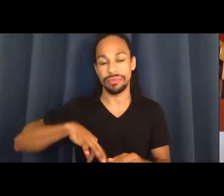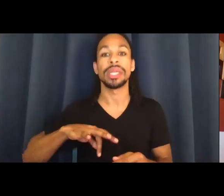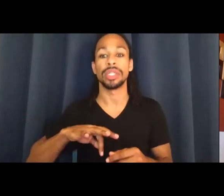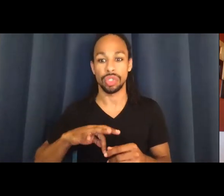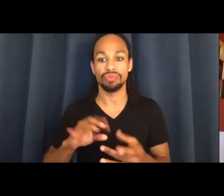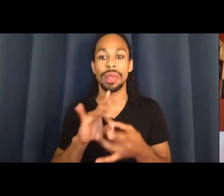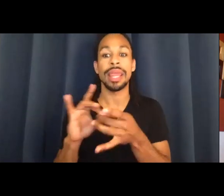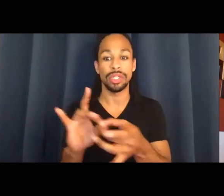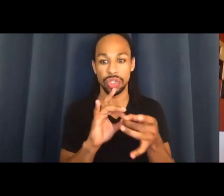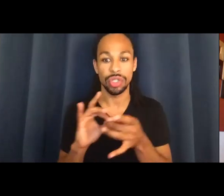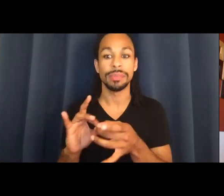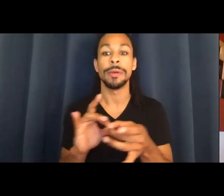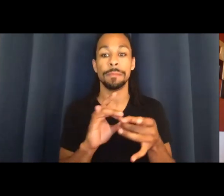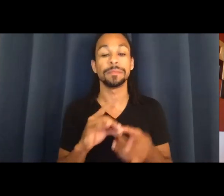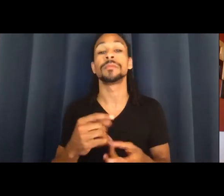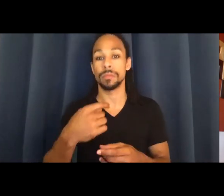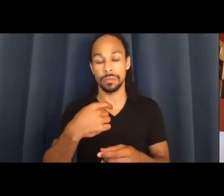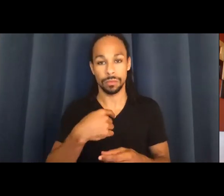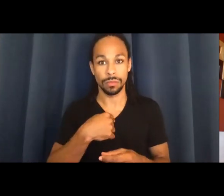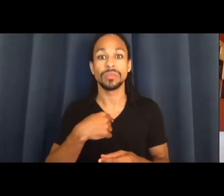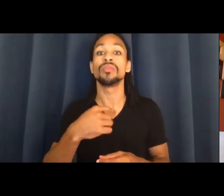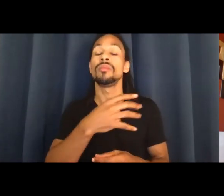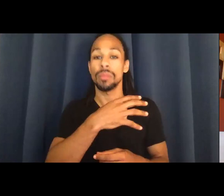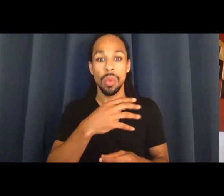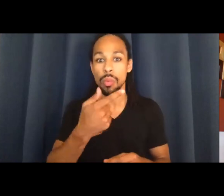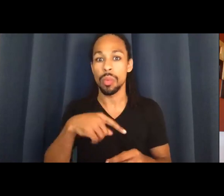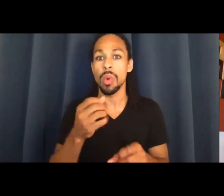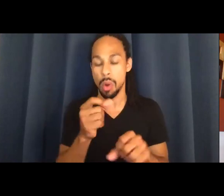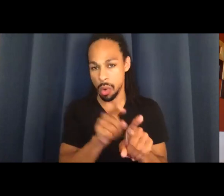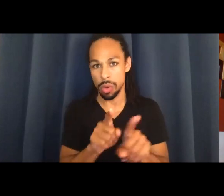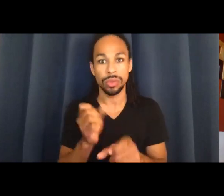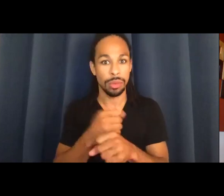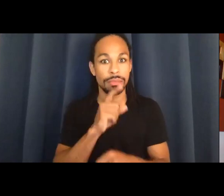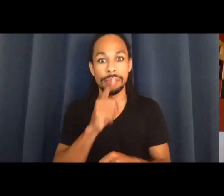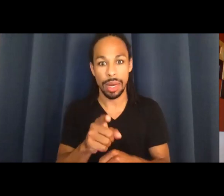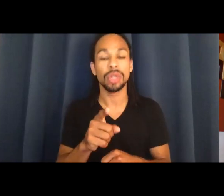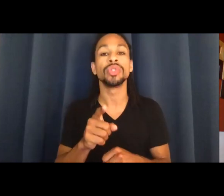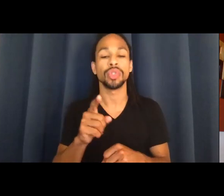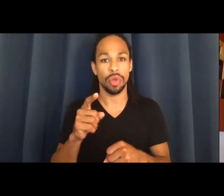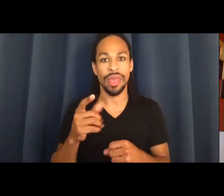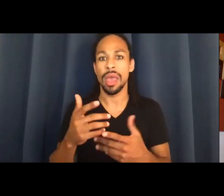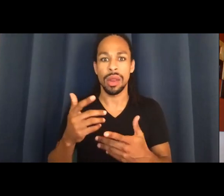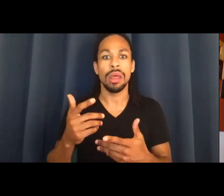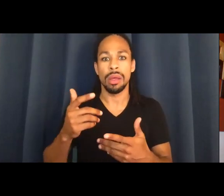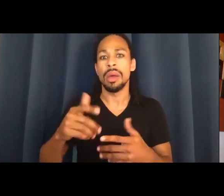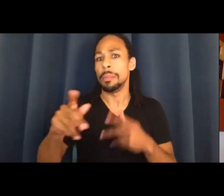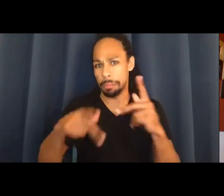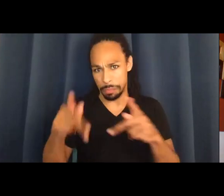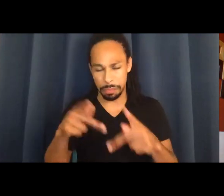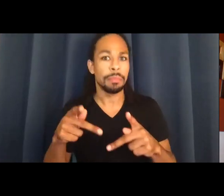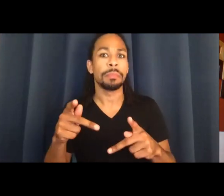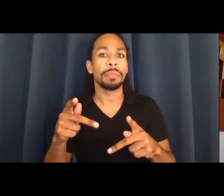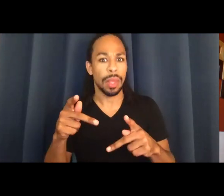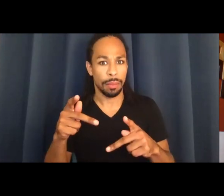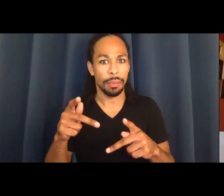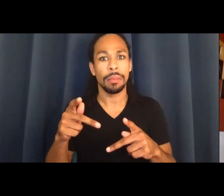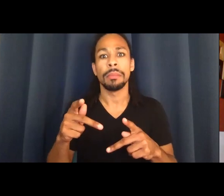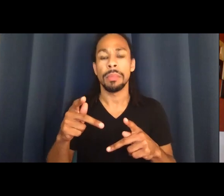that touring models reinforce Colonial patterns of swooping into communities with pre-ordained notions of virtuosity and aesthetic and and ordains of aesthetics